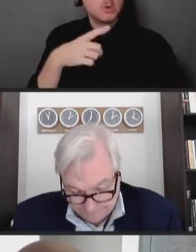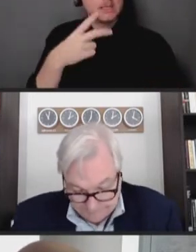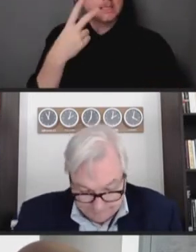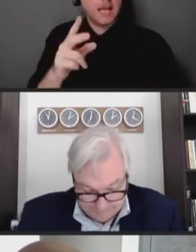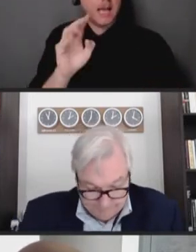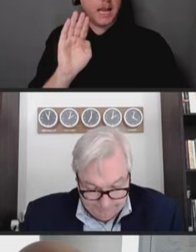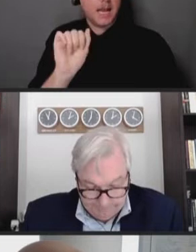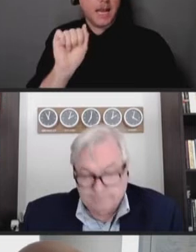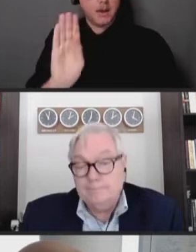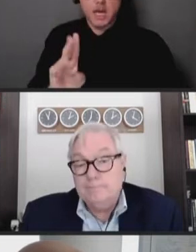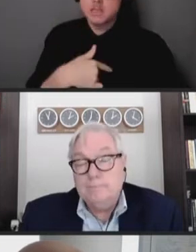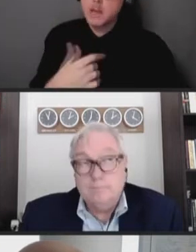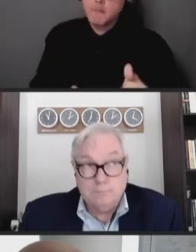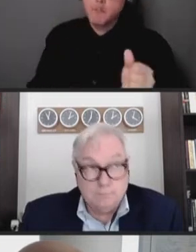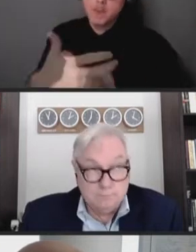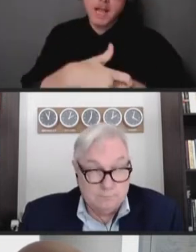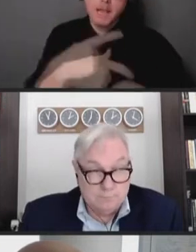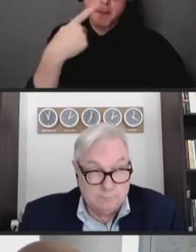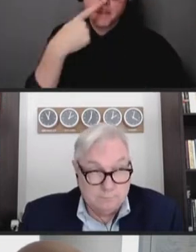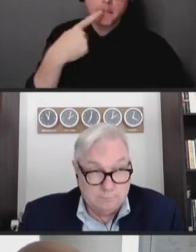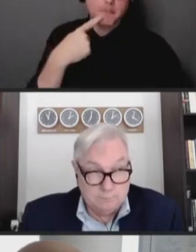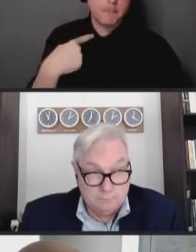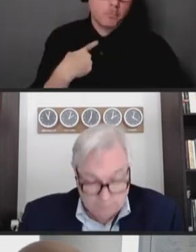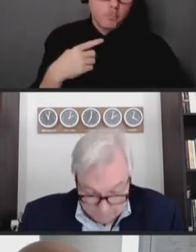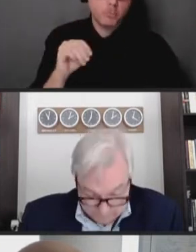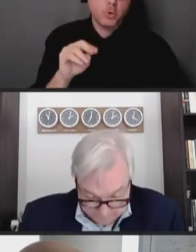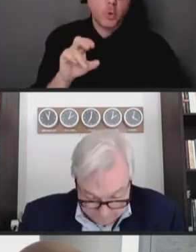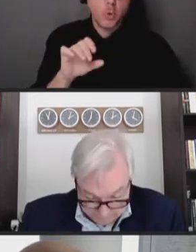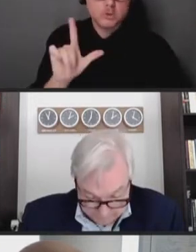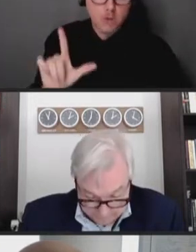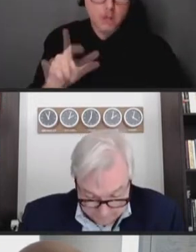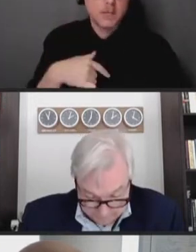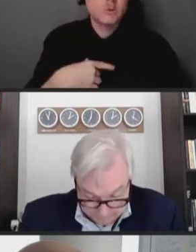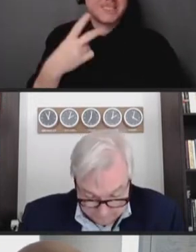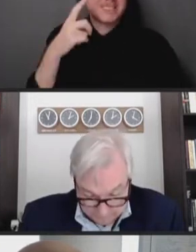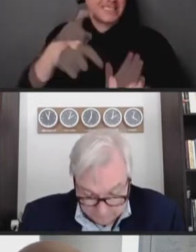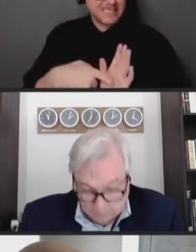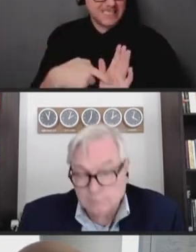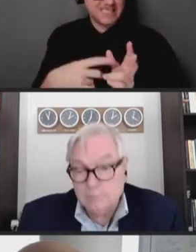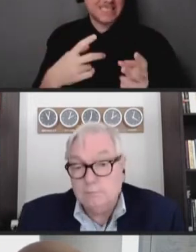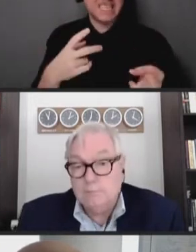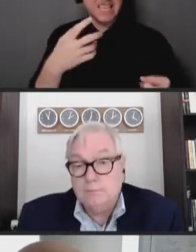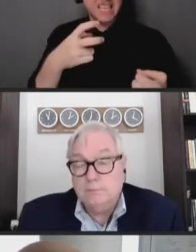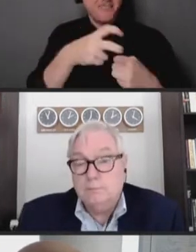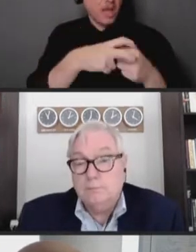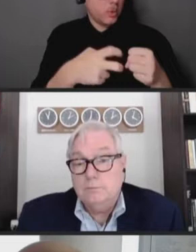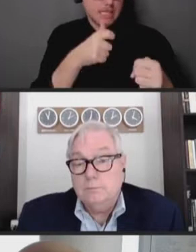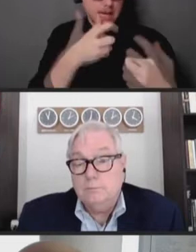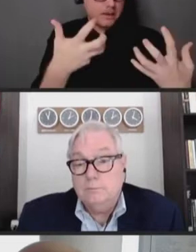When you look at vaccine -- viruses that don't match well, so for example, the H10.